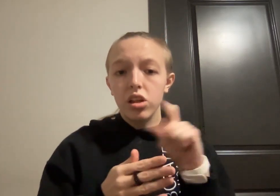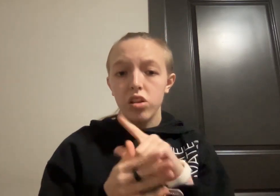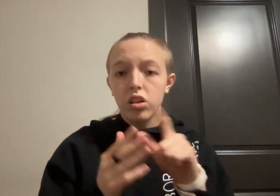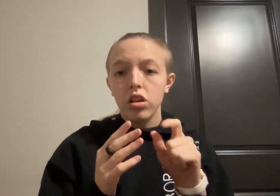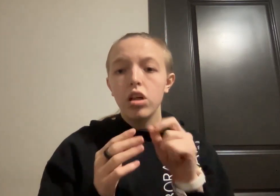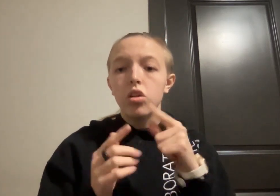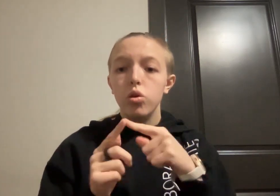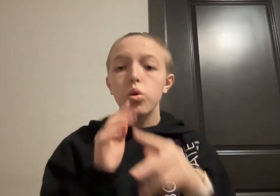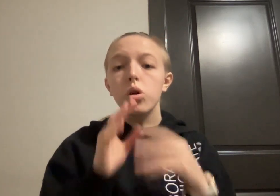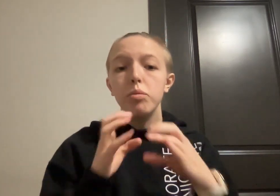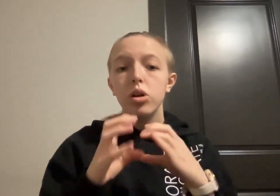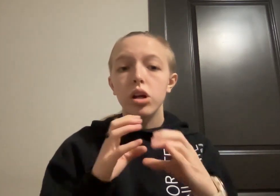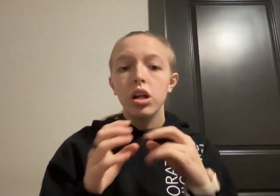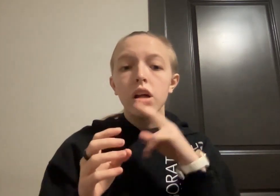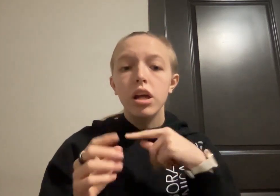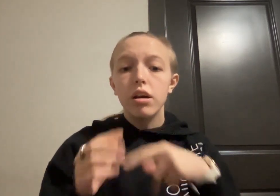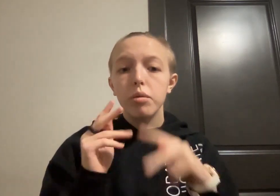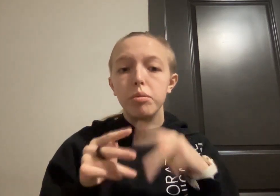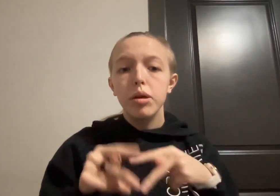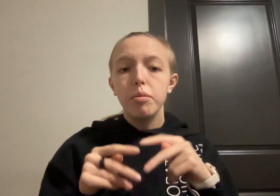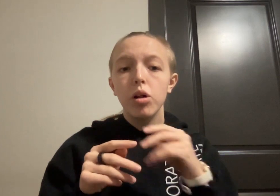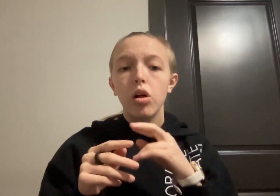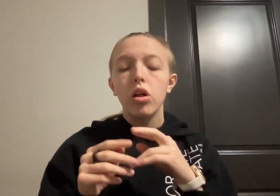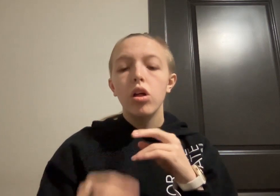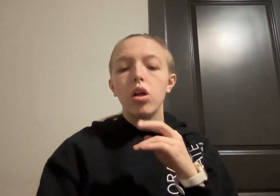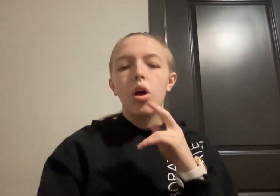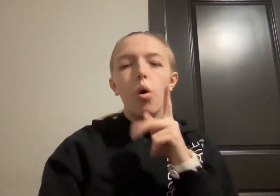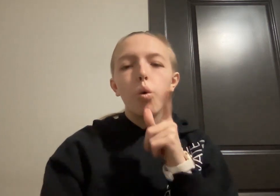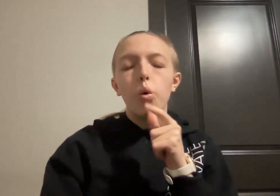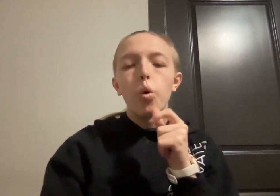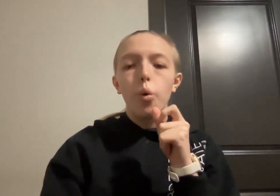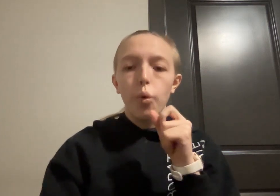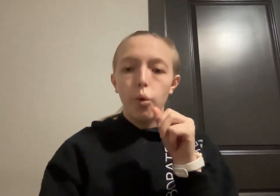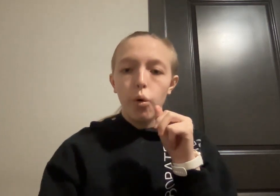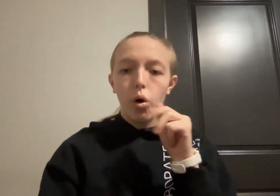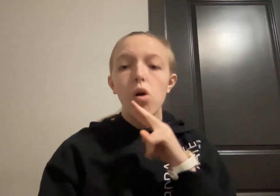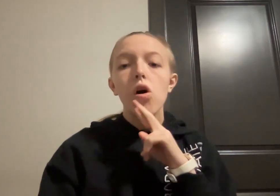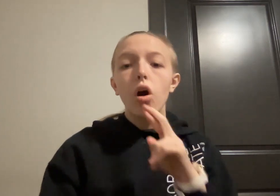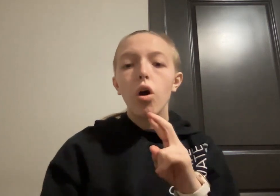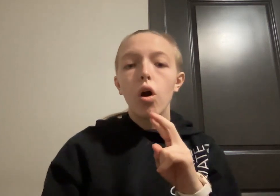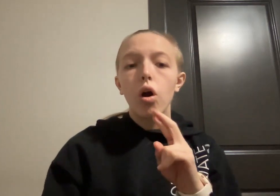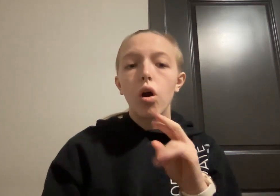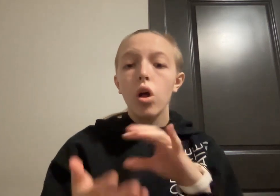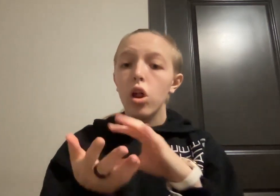Hearing people who are learning